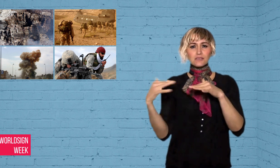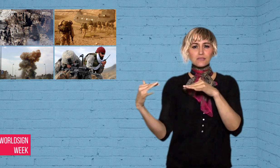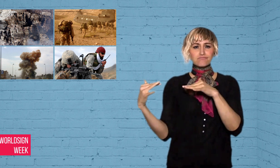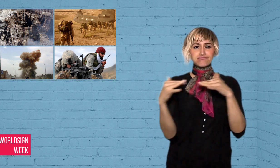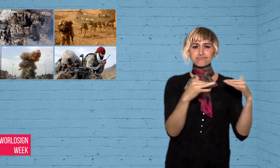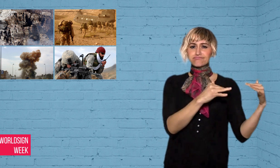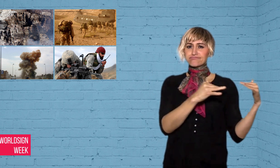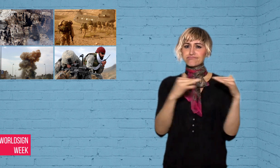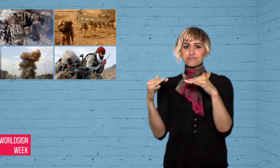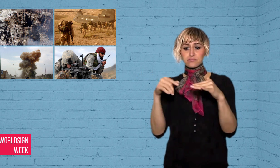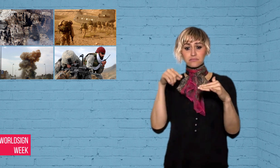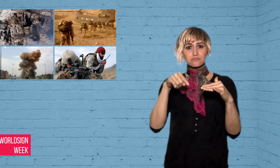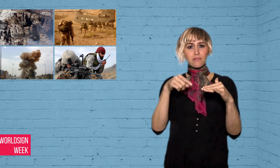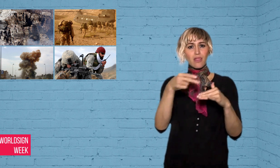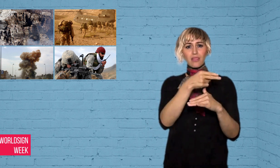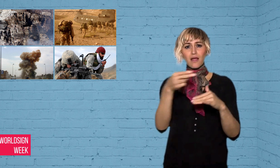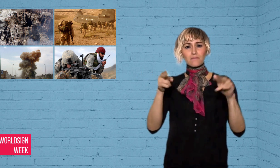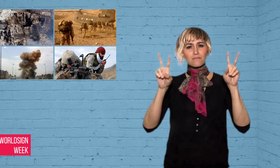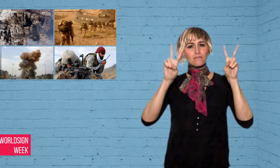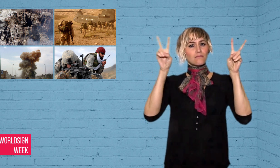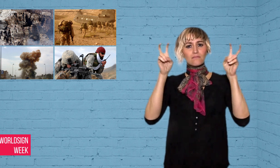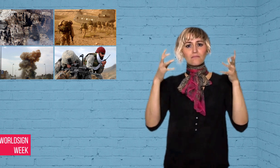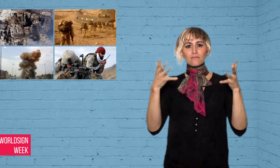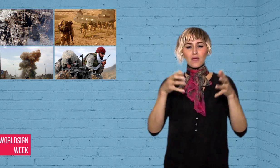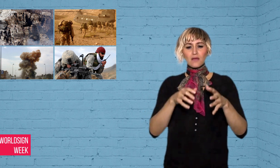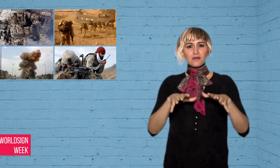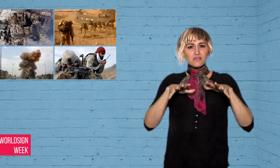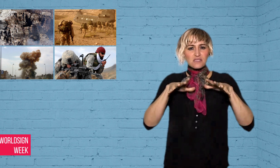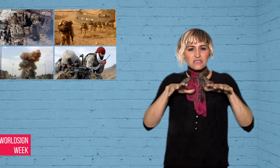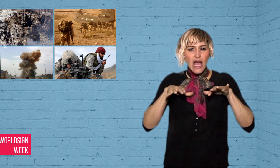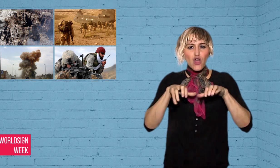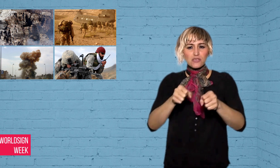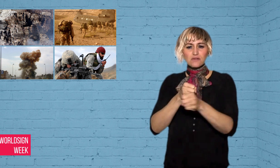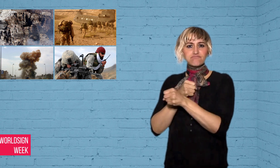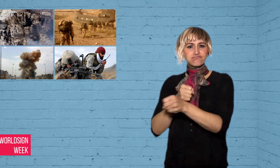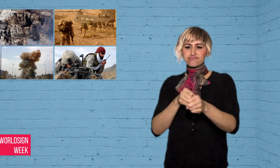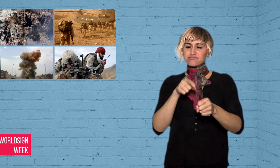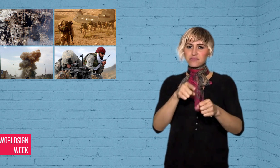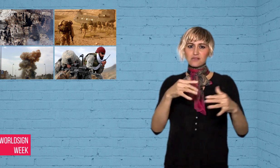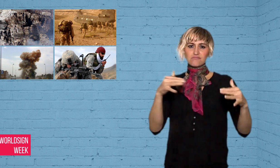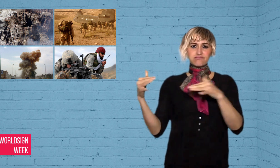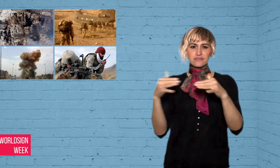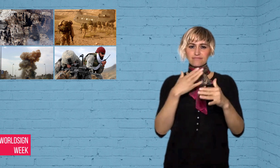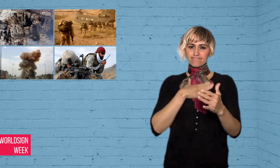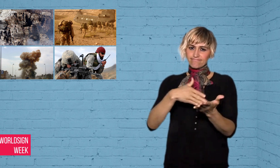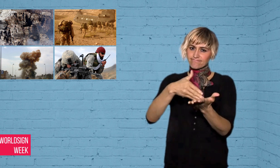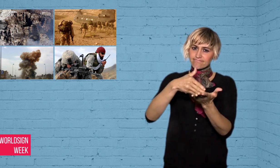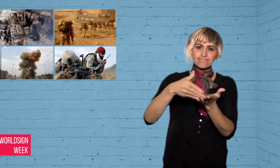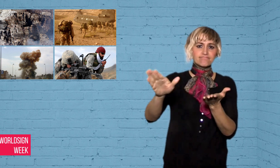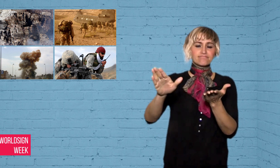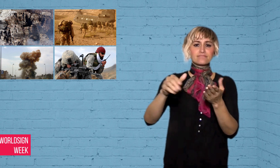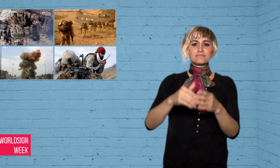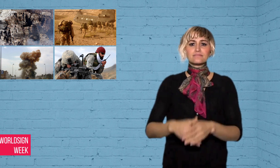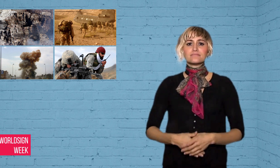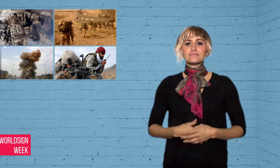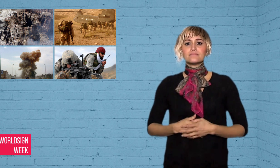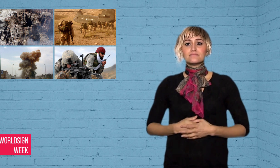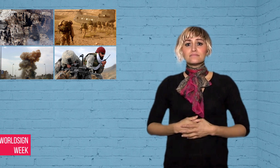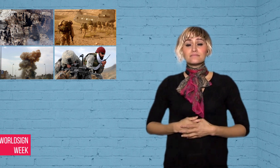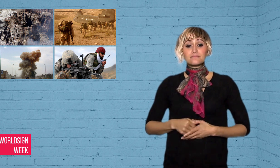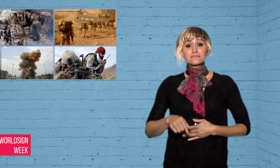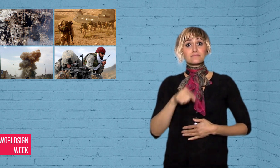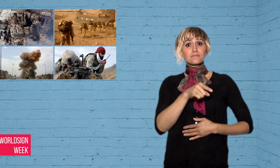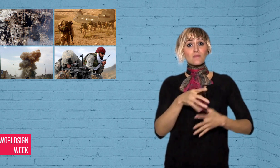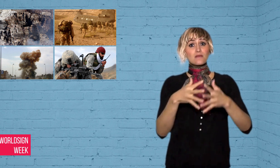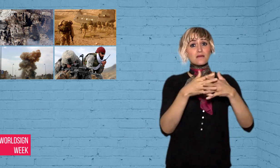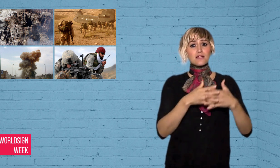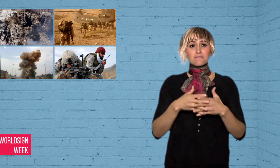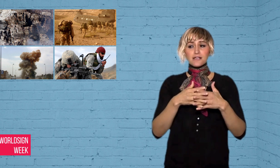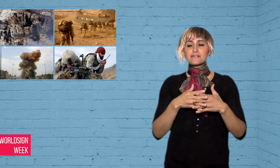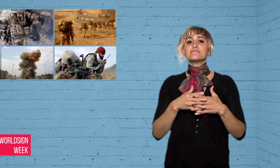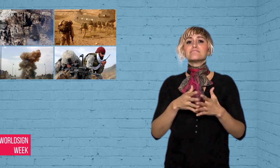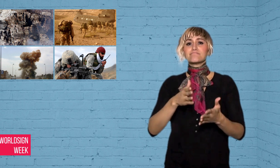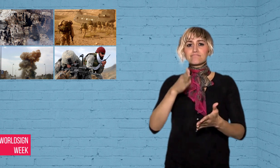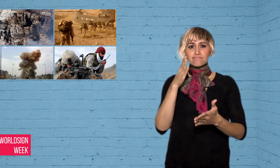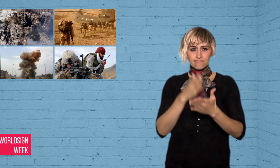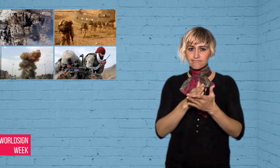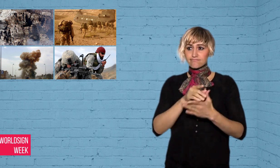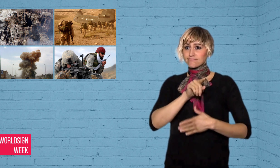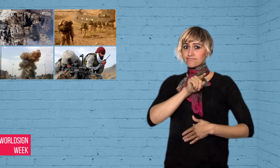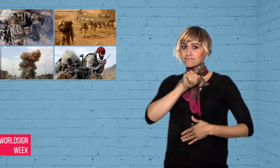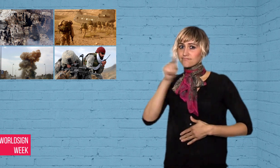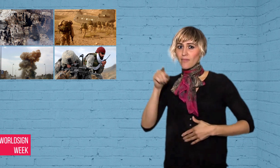on Terror”, when the US invaded Afghanistan to